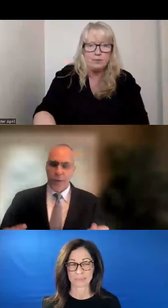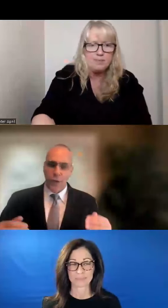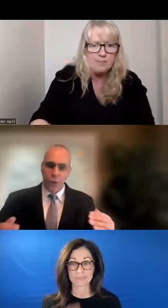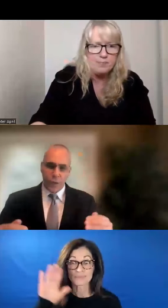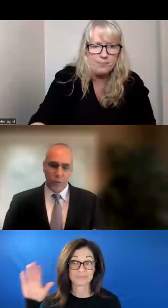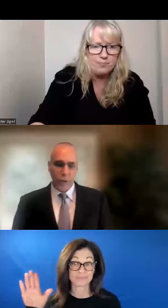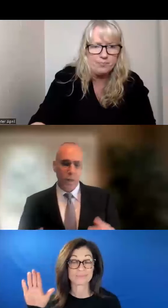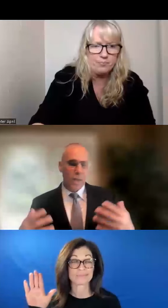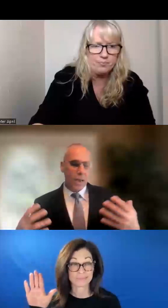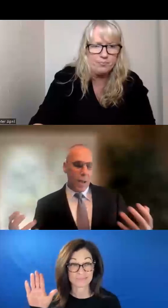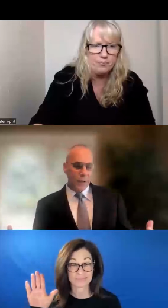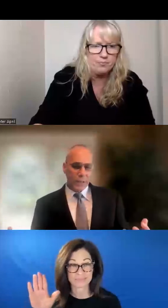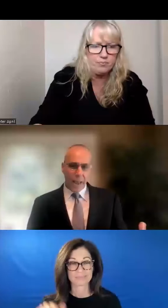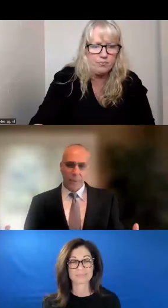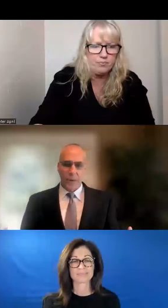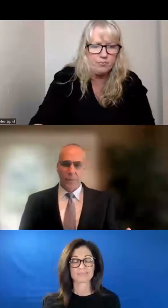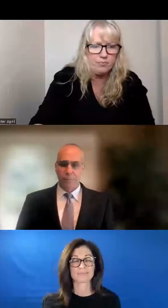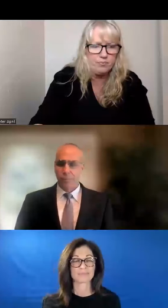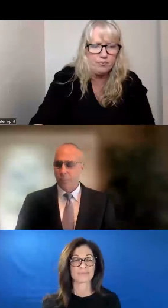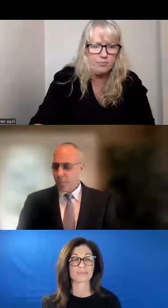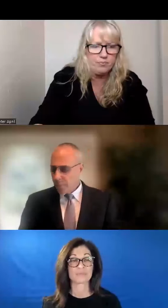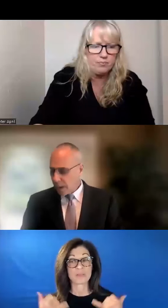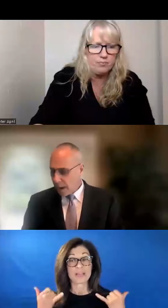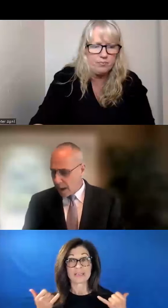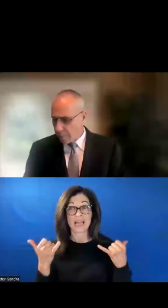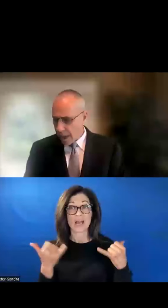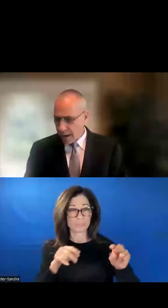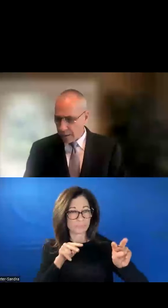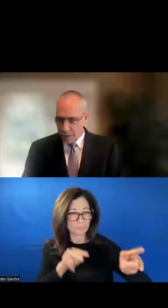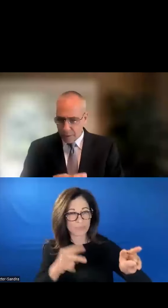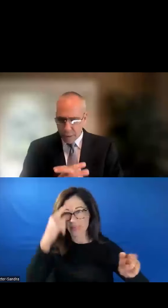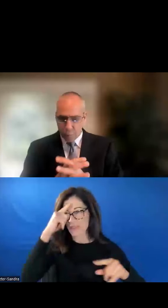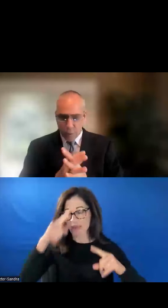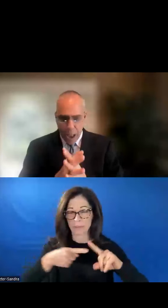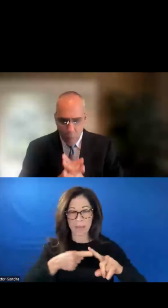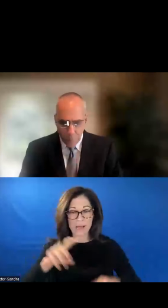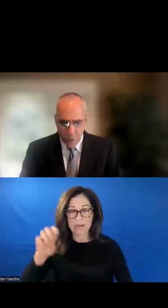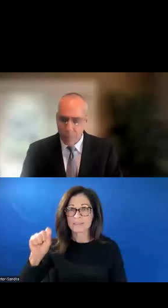AS YOU LOOK AT THIS AND YOU THINK ABOUT SAMHSA AND WHAT THEY ARE